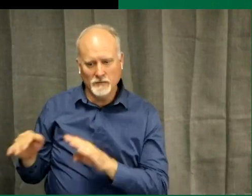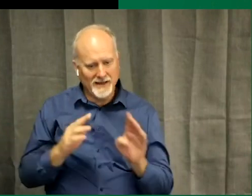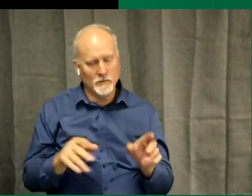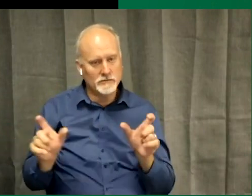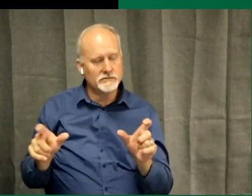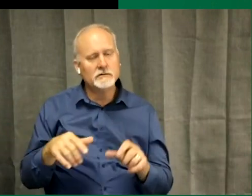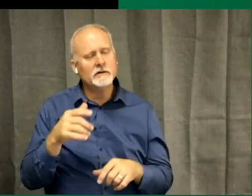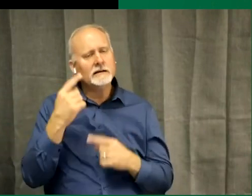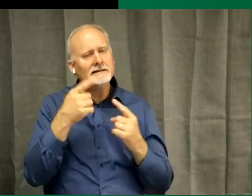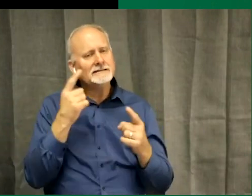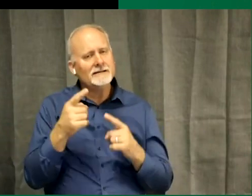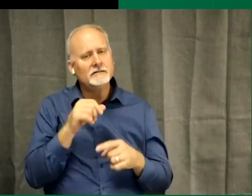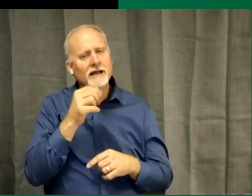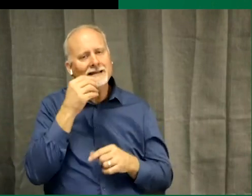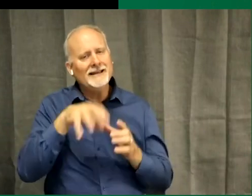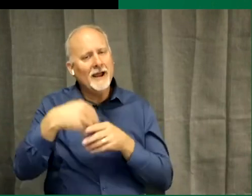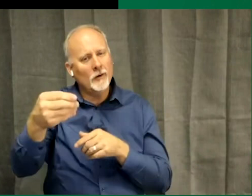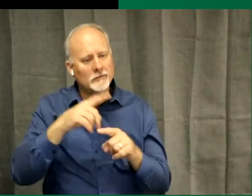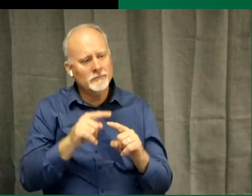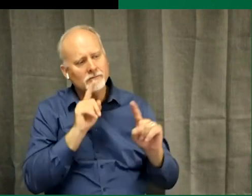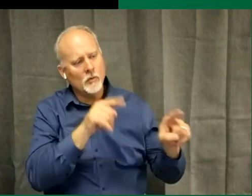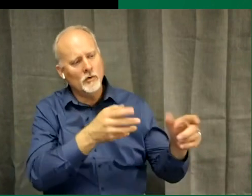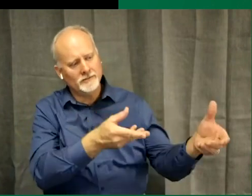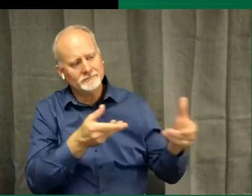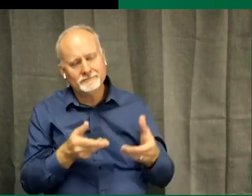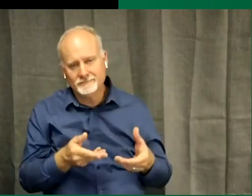instead of going to a restaurant with your friends or to one of those spooky halloween gatherings